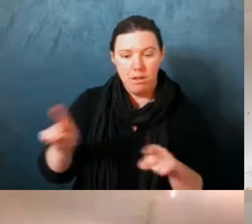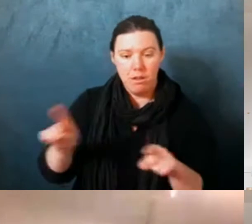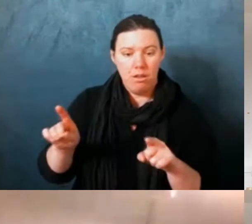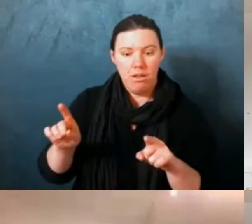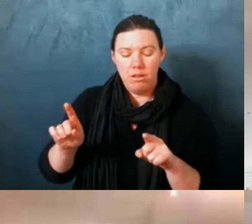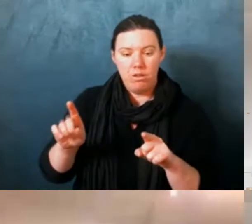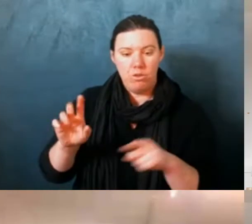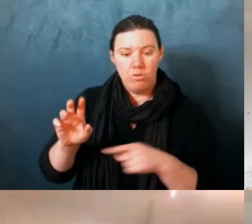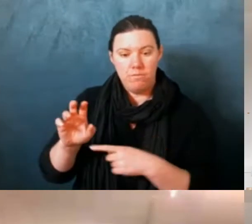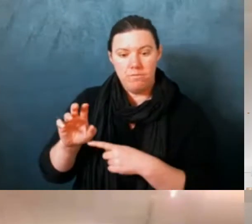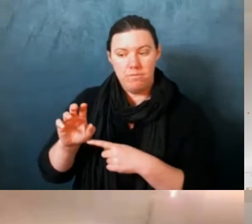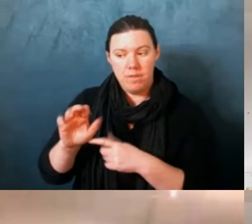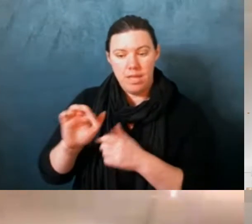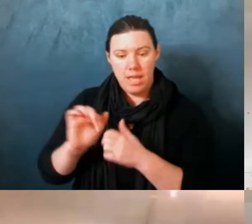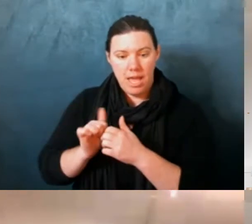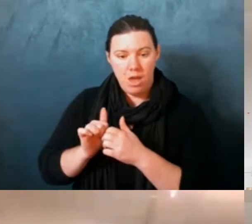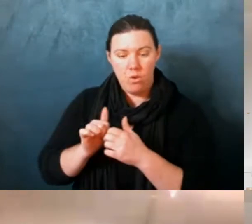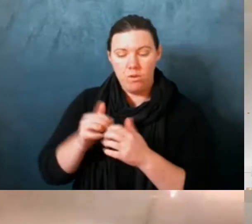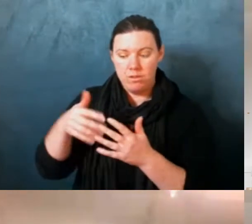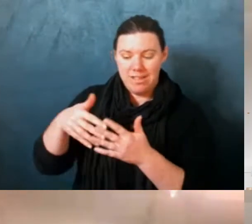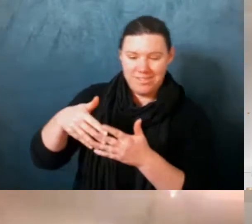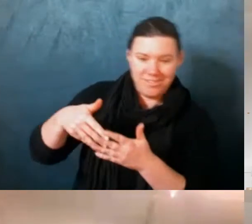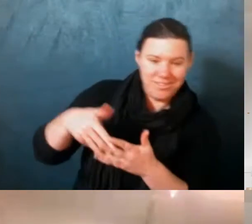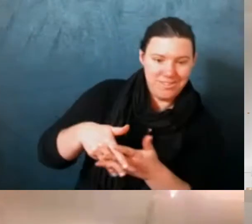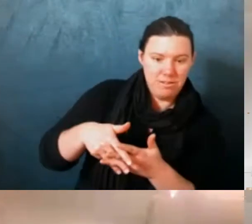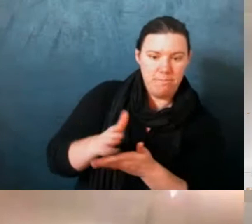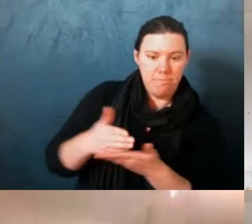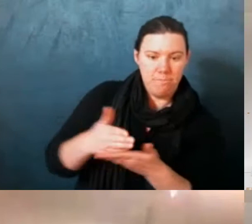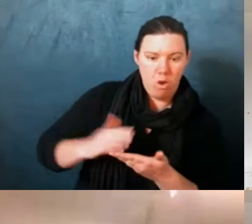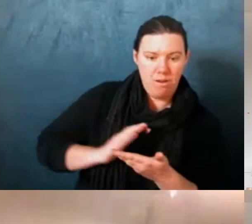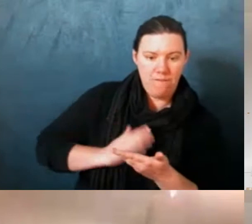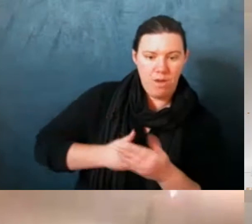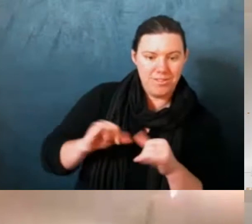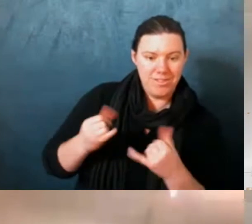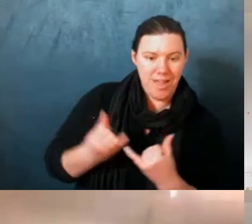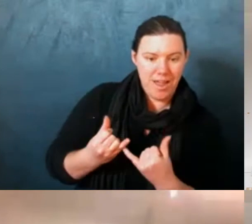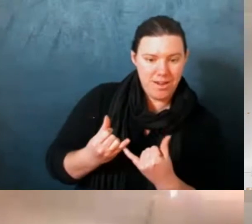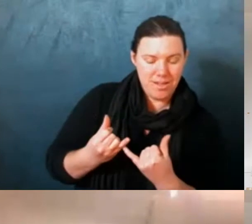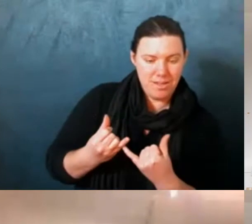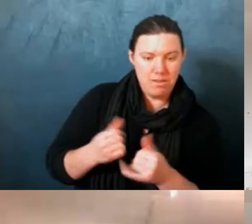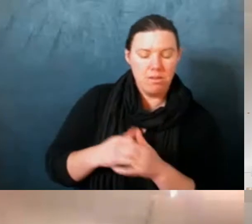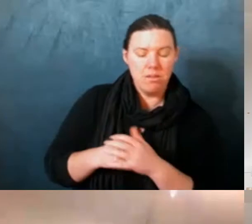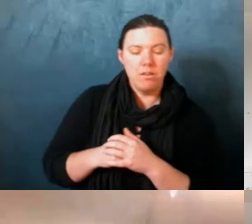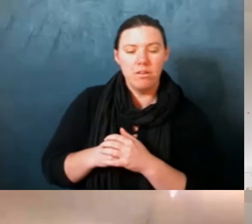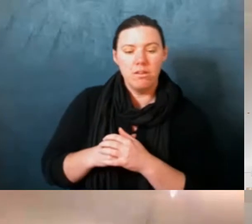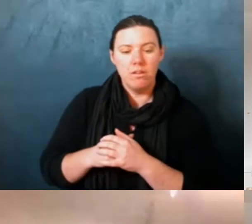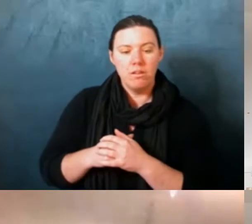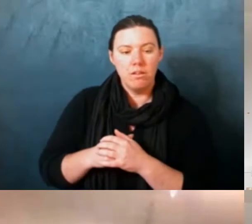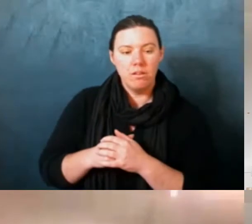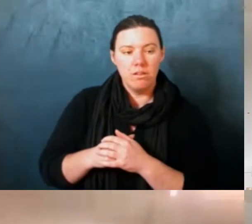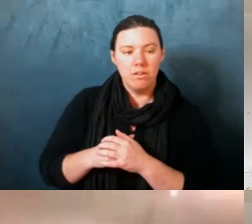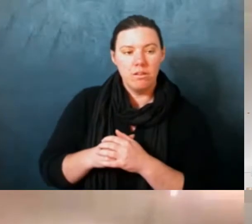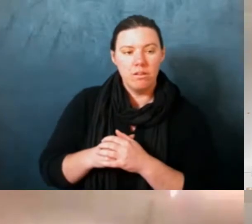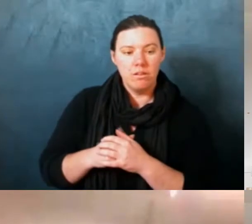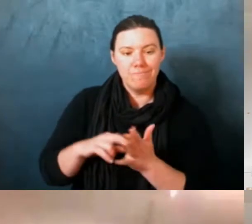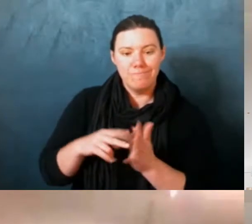And it is also very important for healthcare providers not to hide behind the, like in a community center,